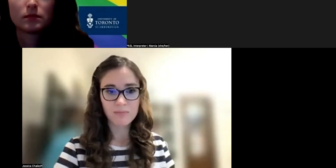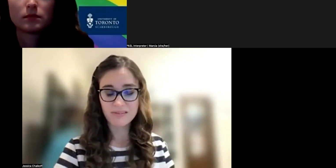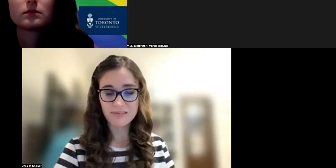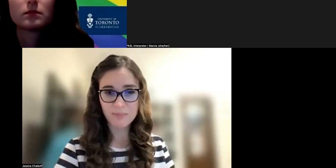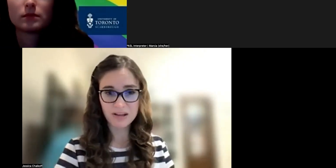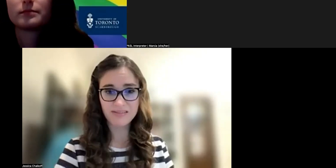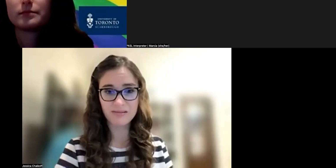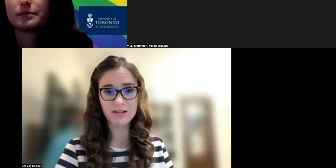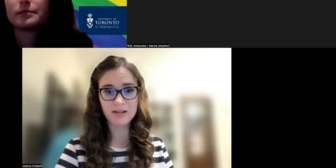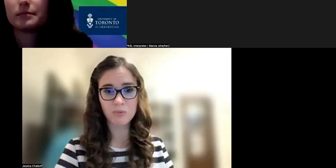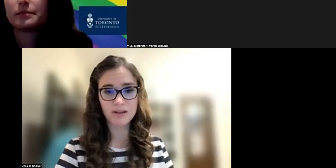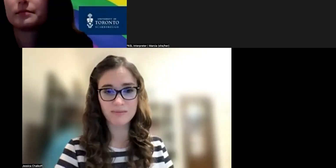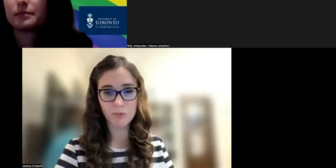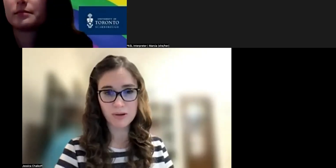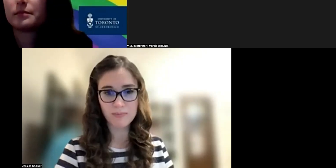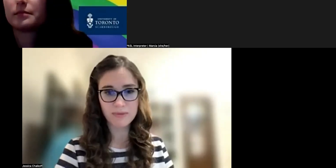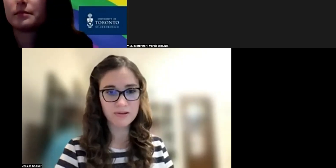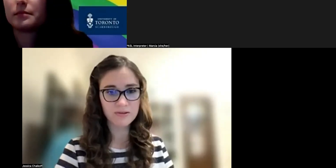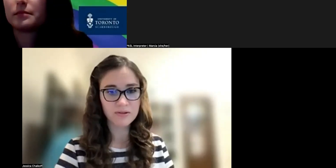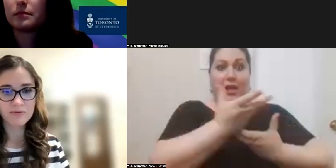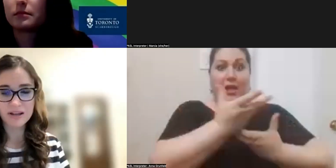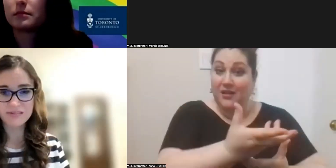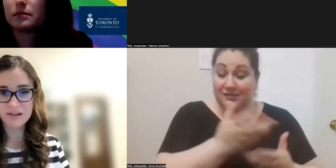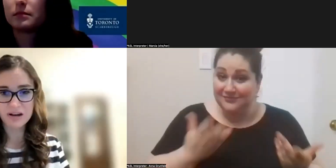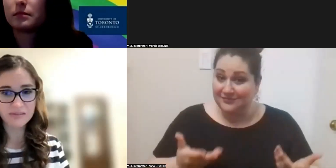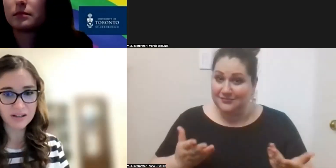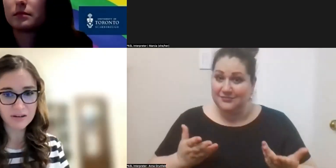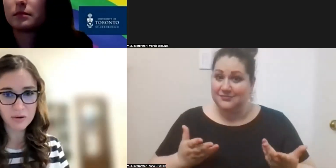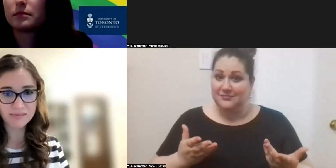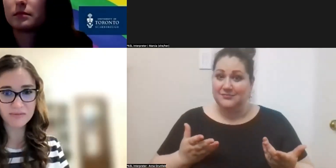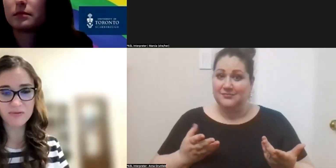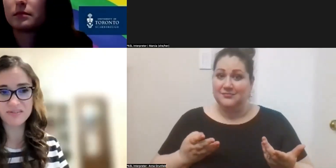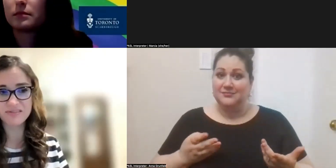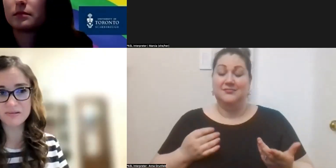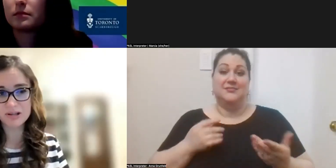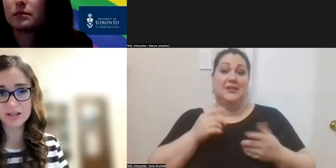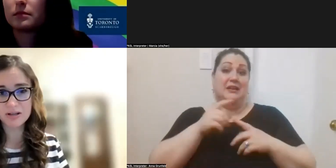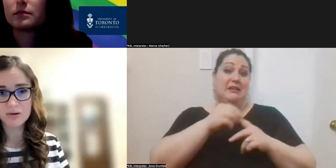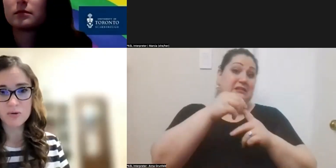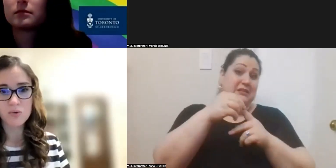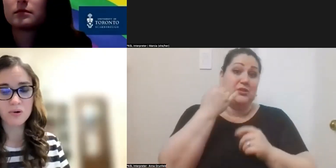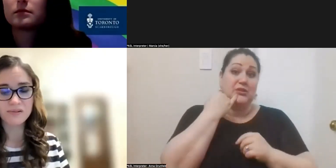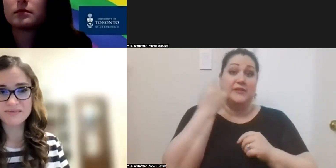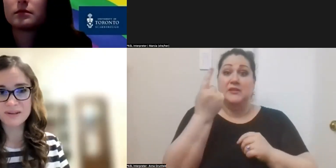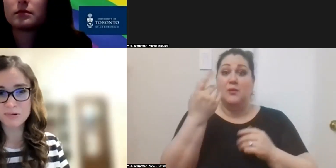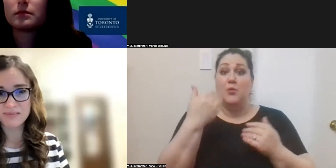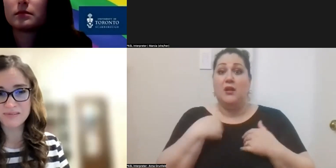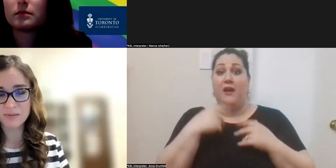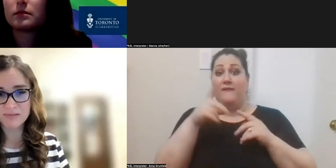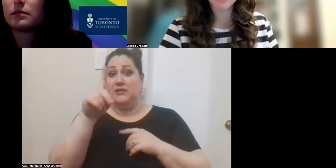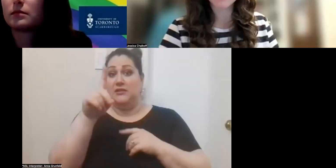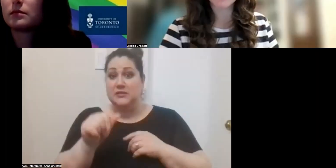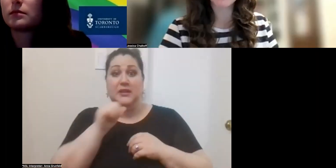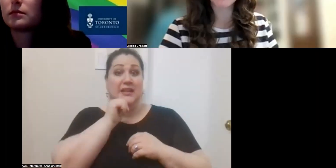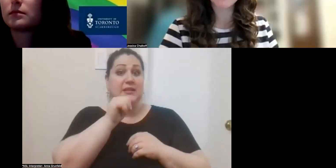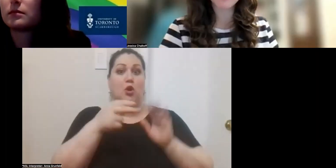especially when it's one that's not diagnosed officially or as a deeply stigmatized condition,